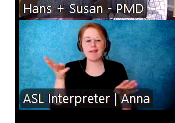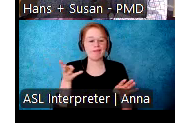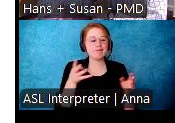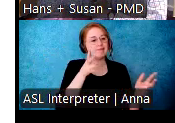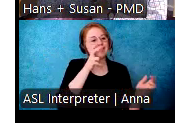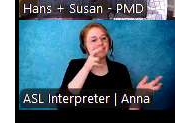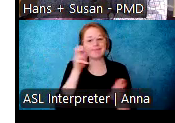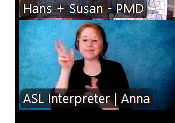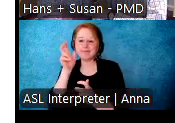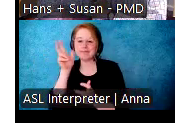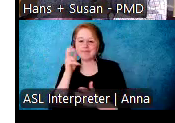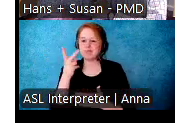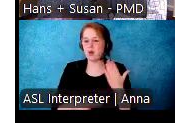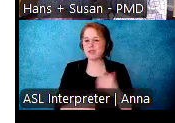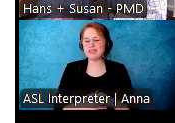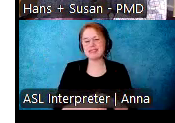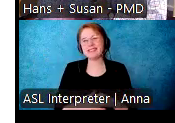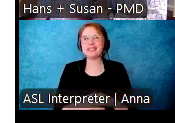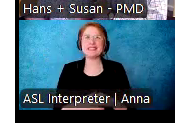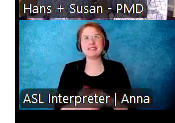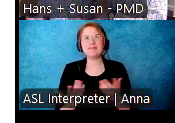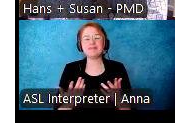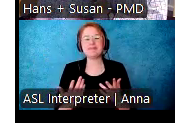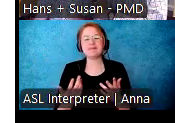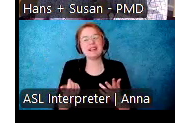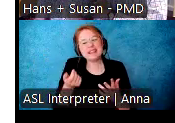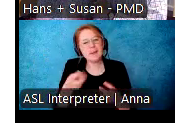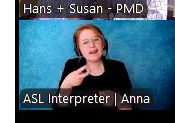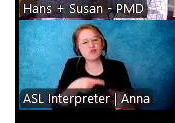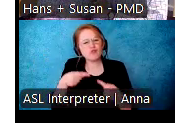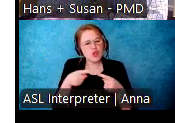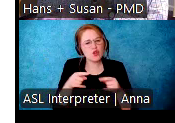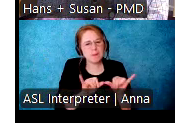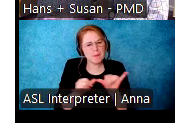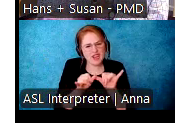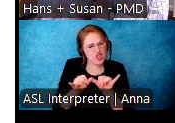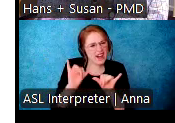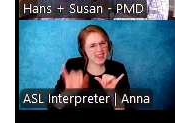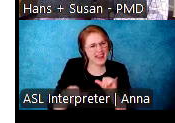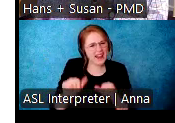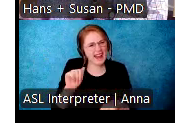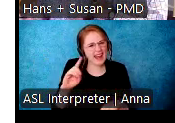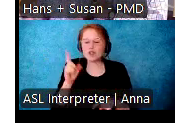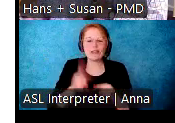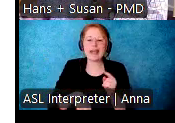And it's not as measurable perhaps as other ads where we can count the clicks because people are listening.